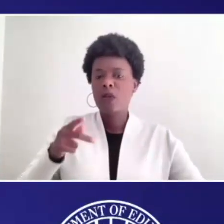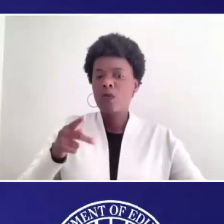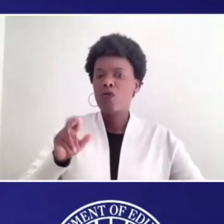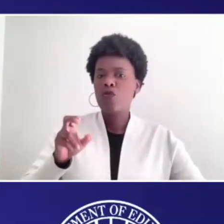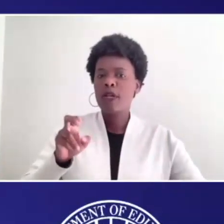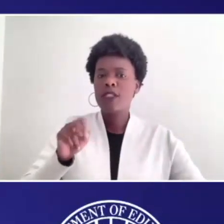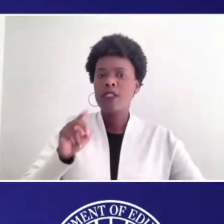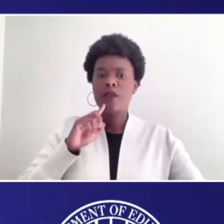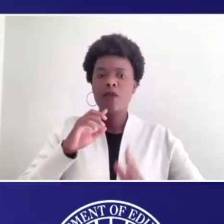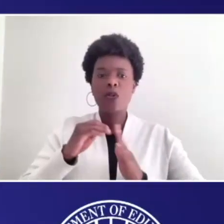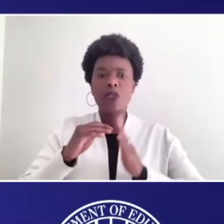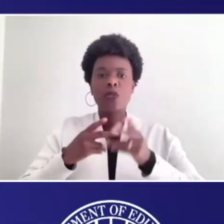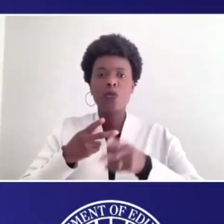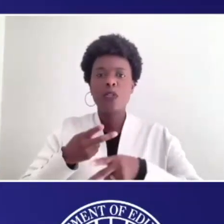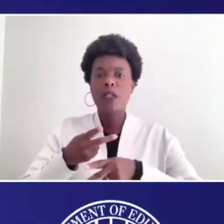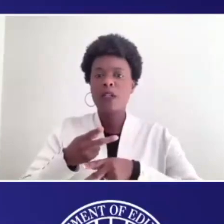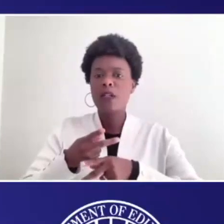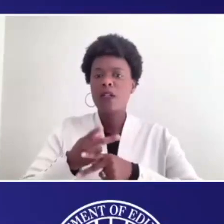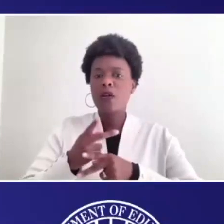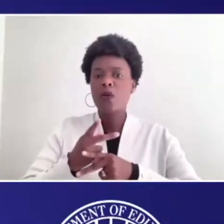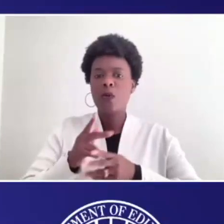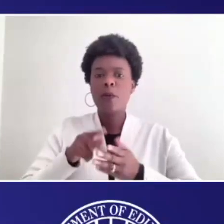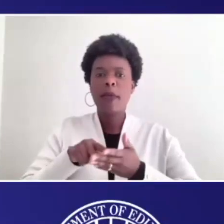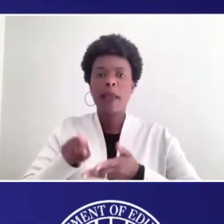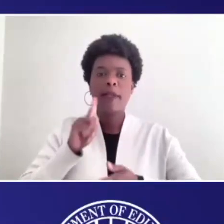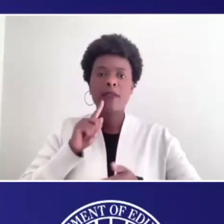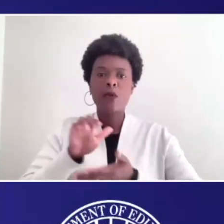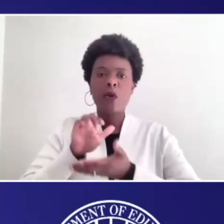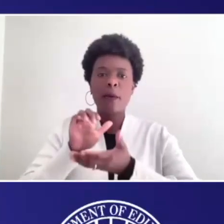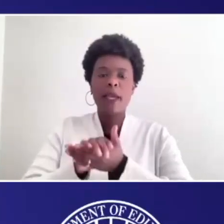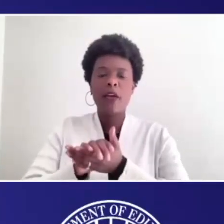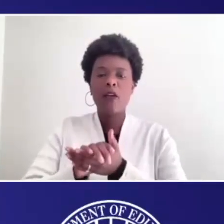discussing that this afternoon, so stay tuned for that.